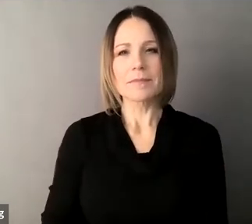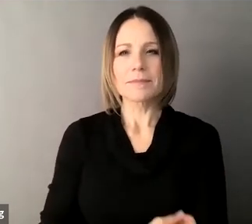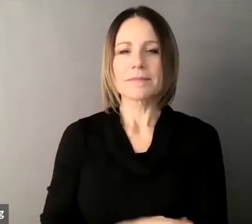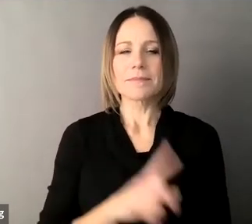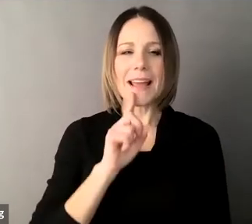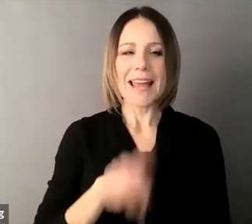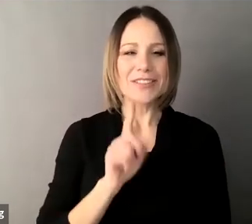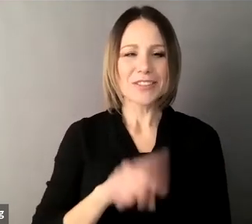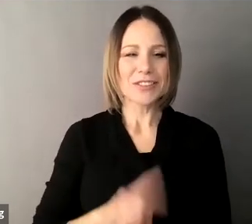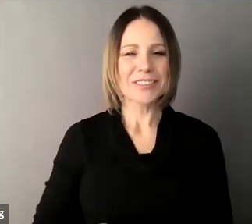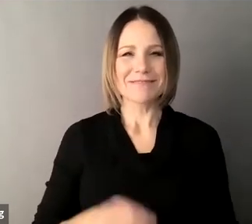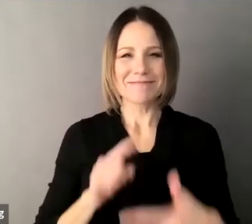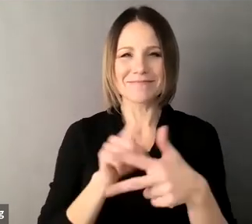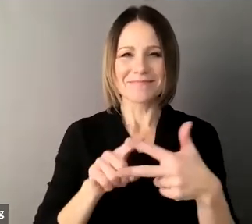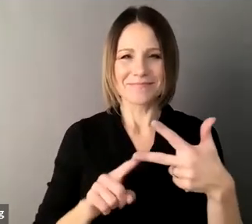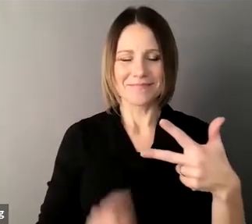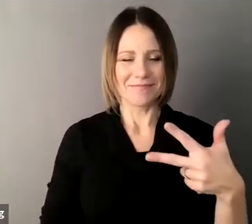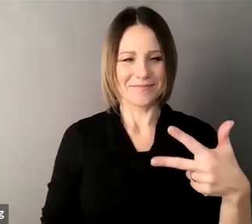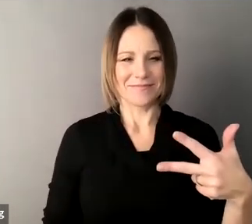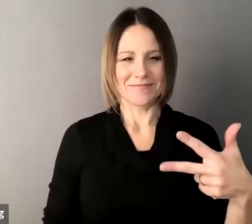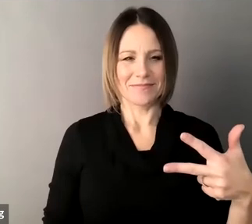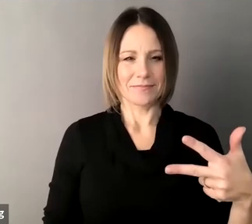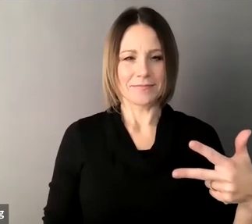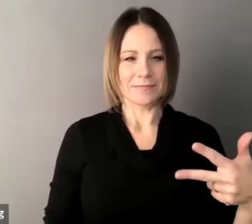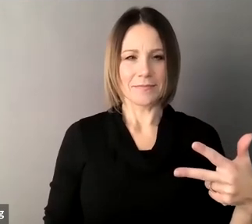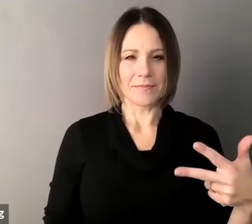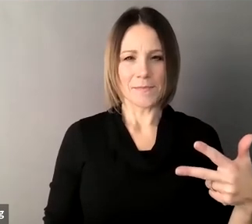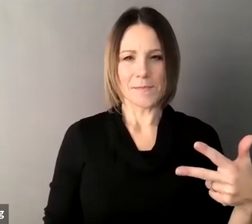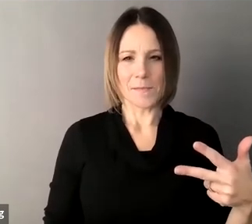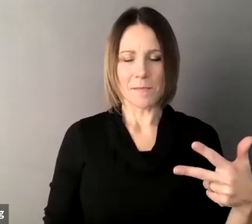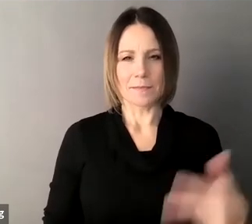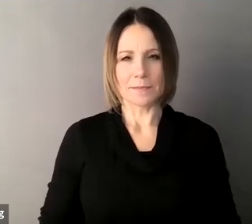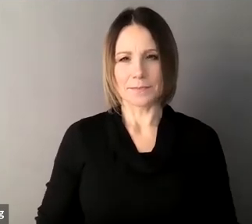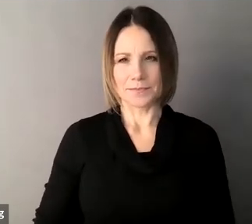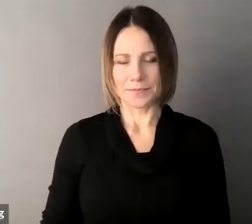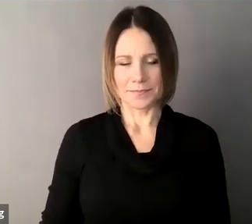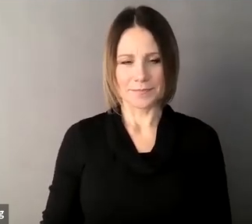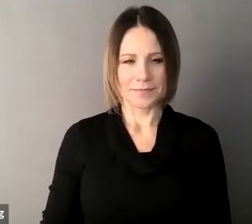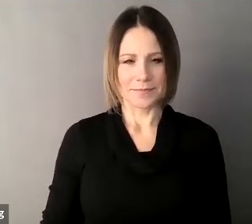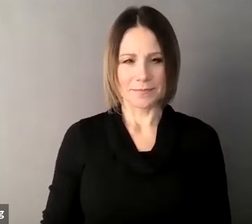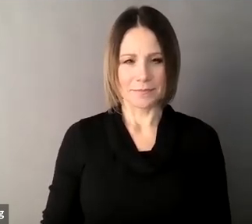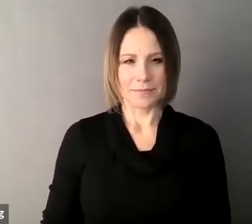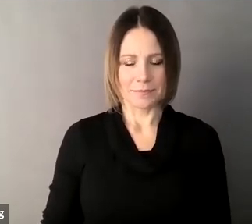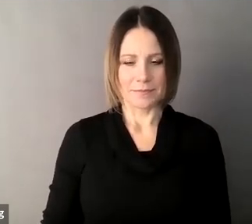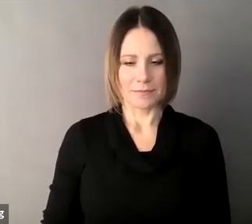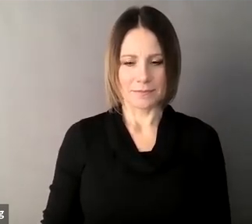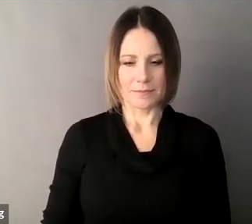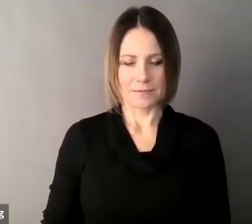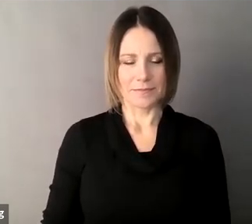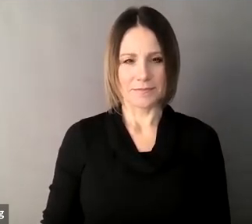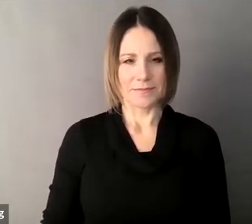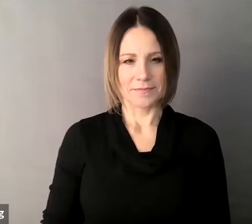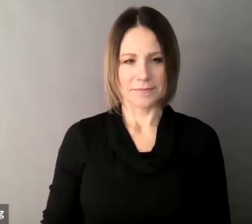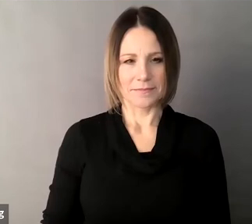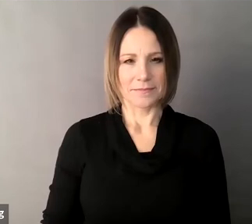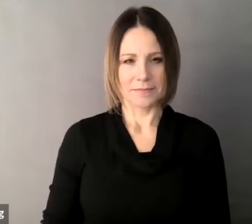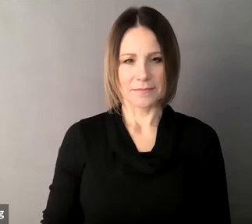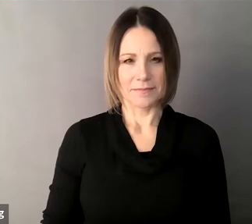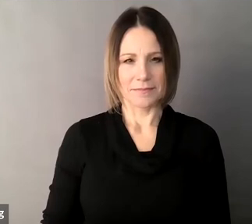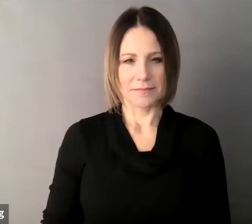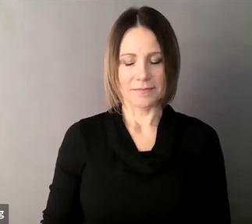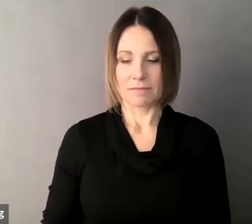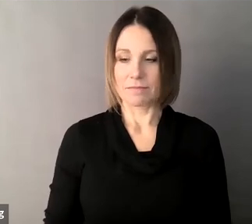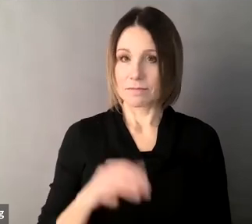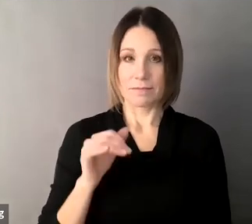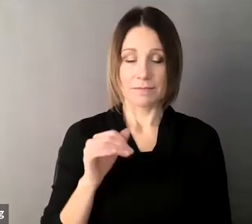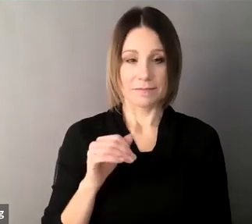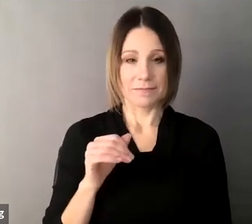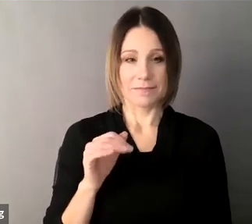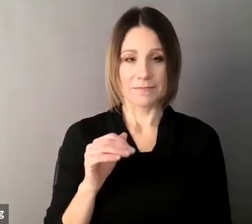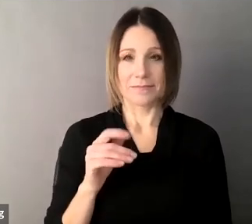questions are sure so if they got these three questions right I’m sorry we have no stickers but